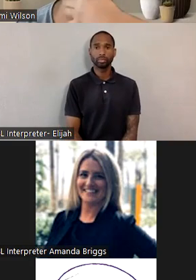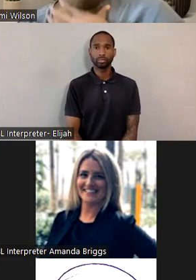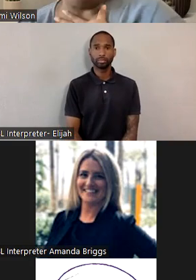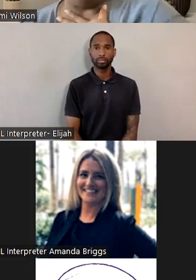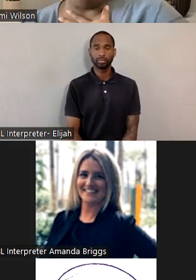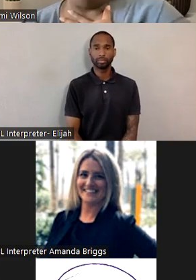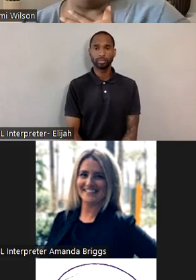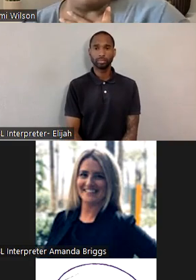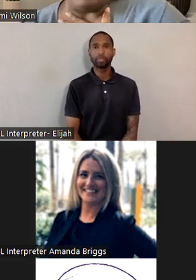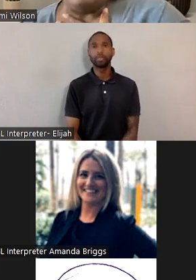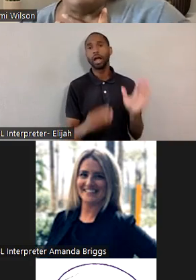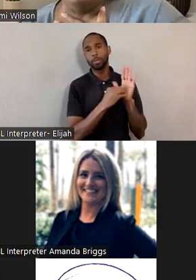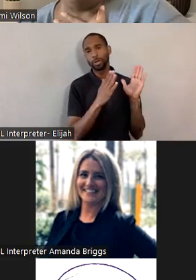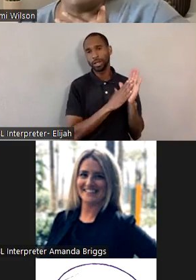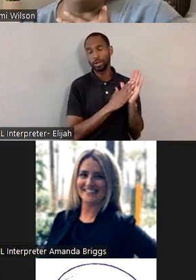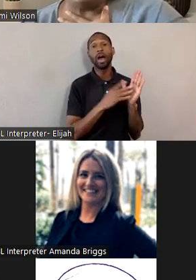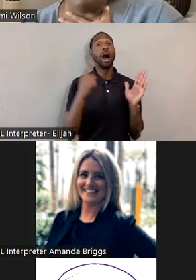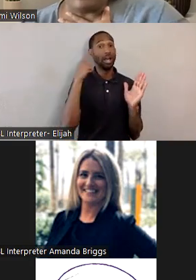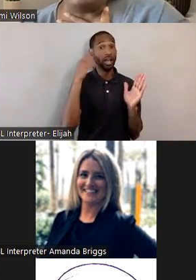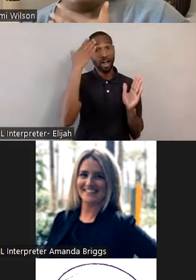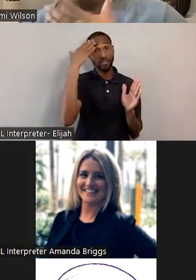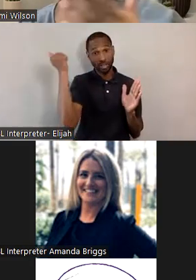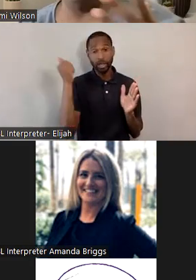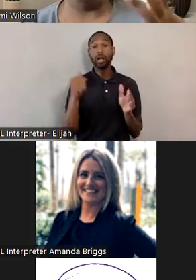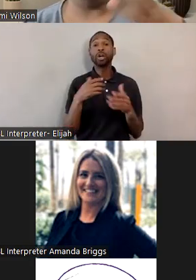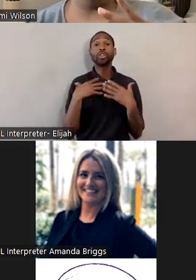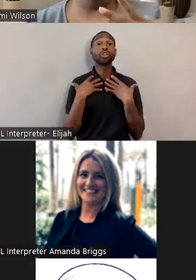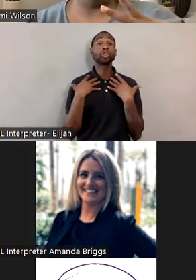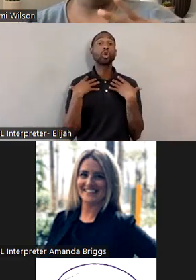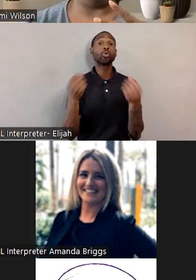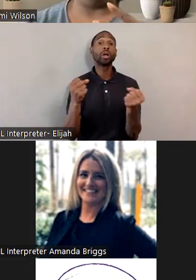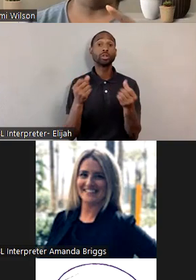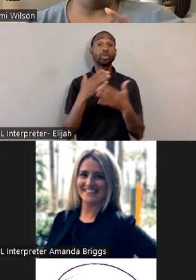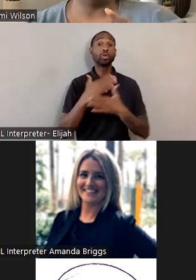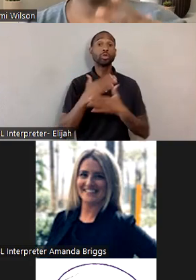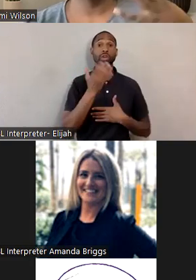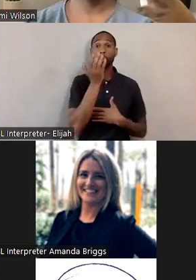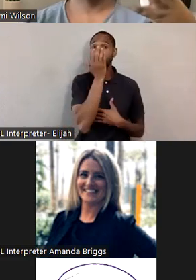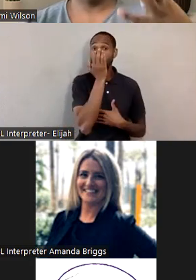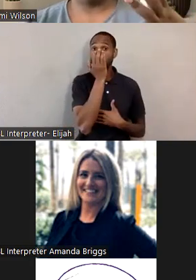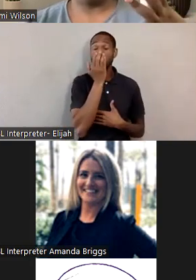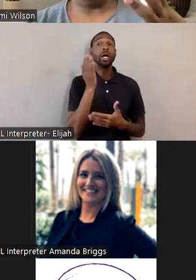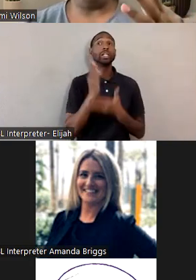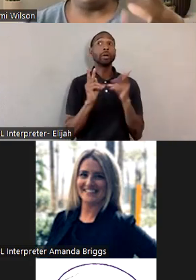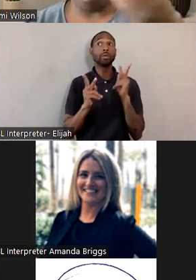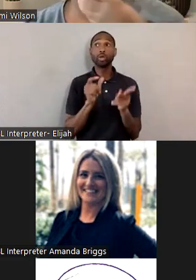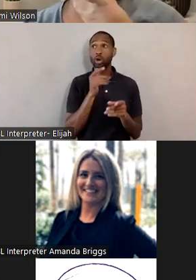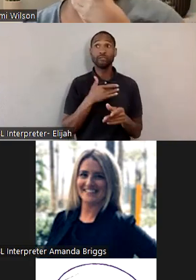on here. I thought I had forgotten the rescue breathing mask. I know some people might not feel comfortable doing the rescue breathing, but there are